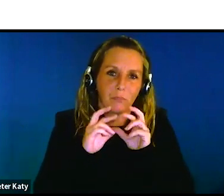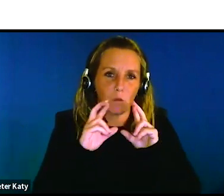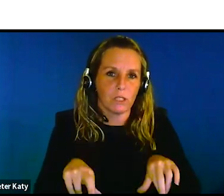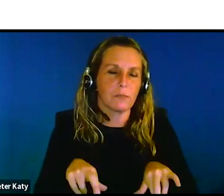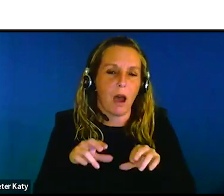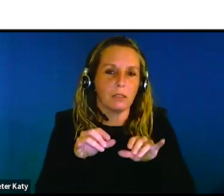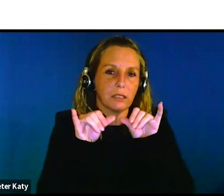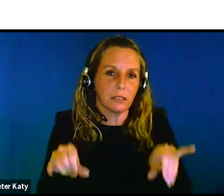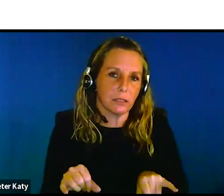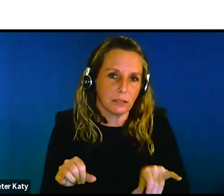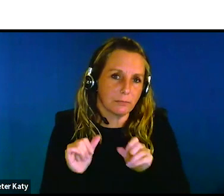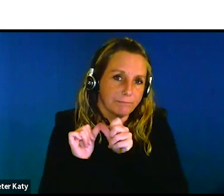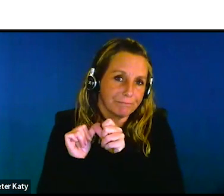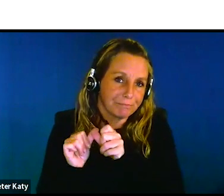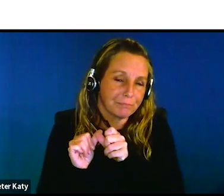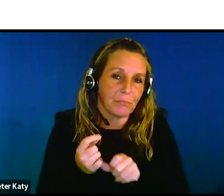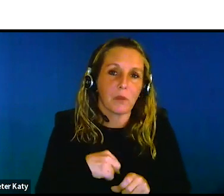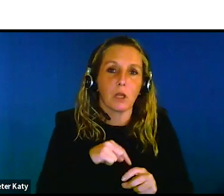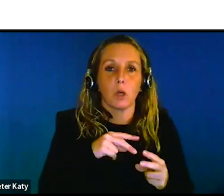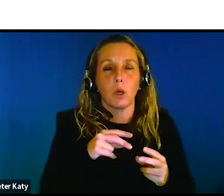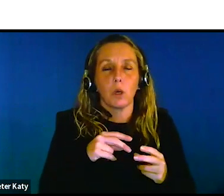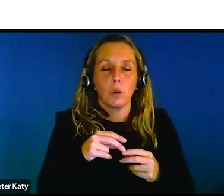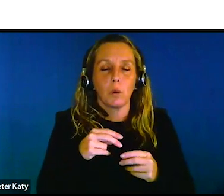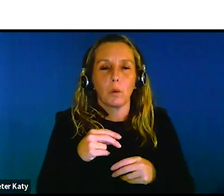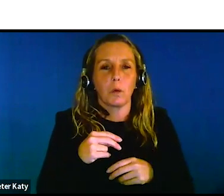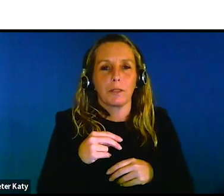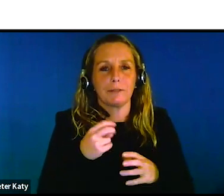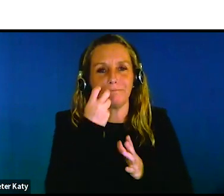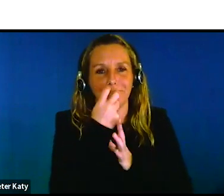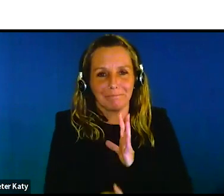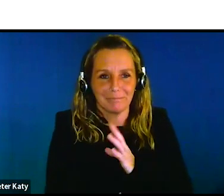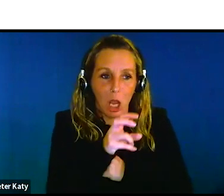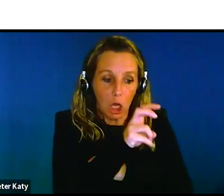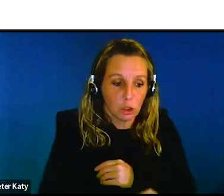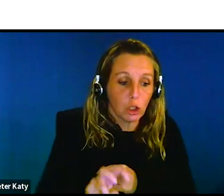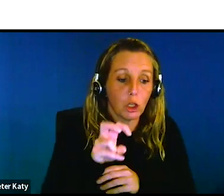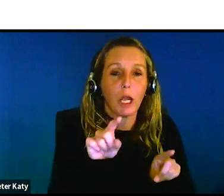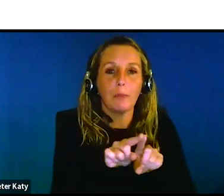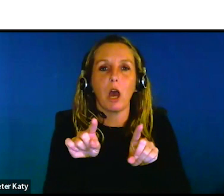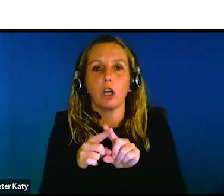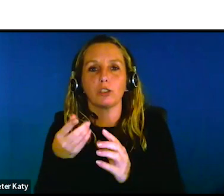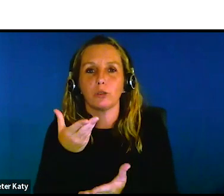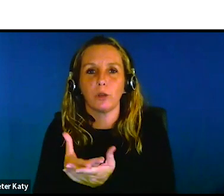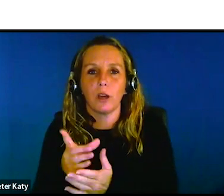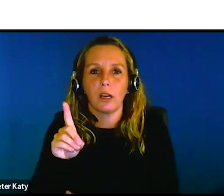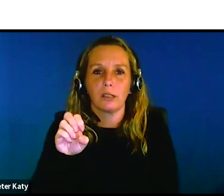We're heading on both a journey into a destination with a clear end in mind.